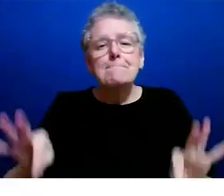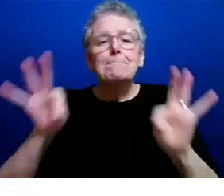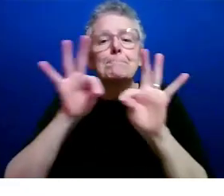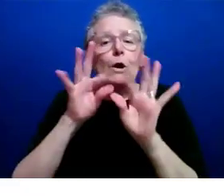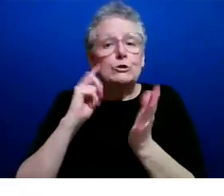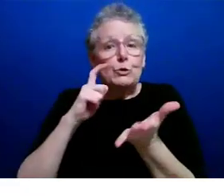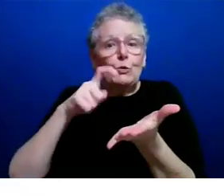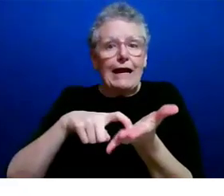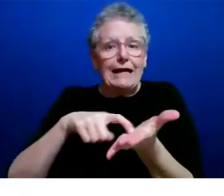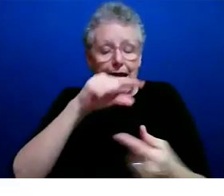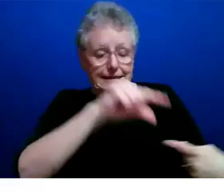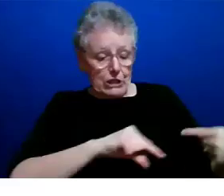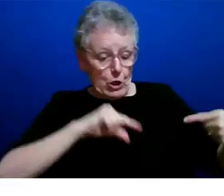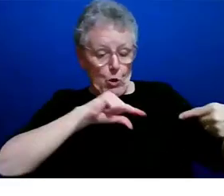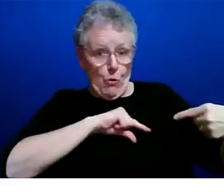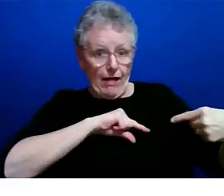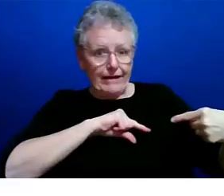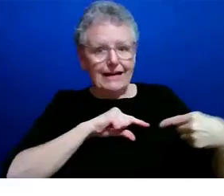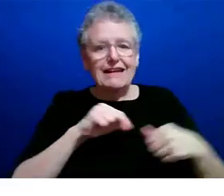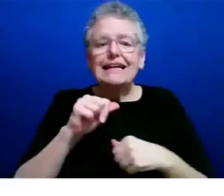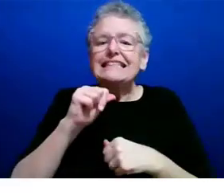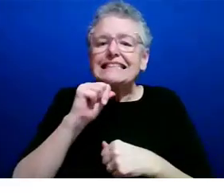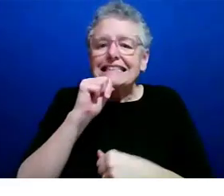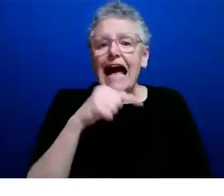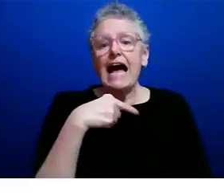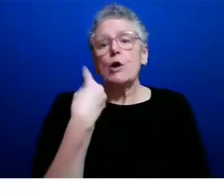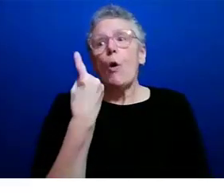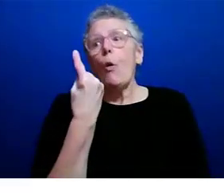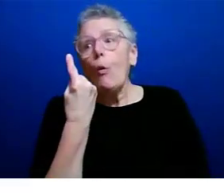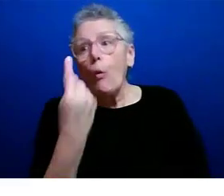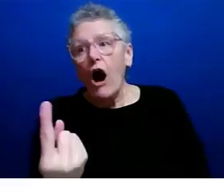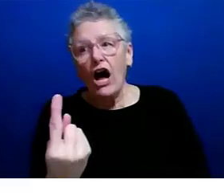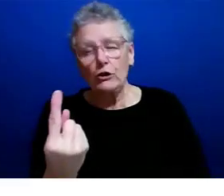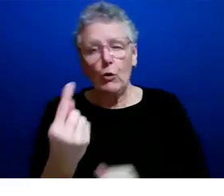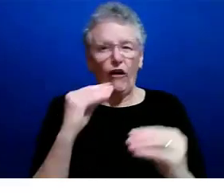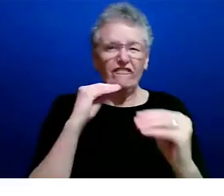that quality isn't a single or fixed standard.